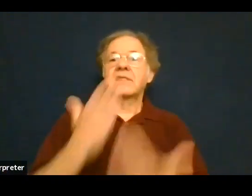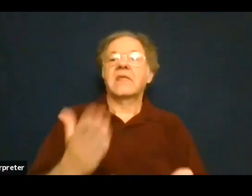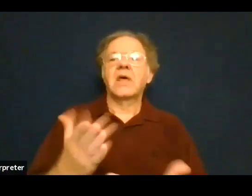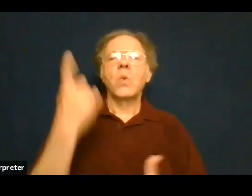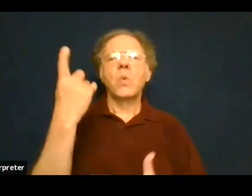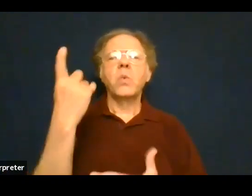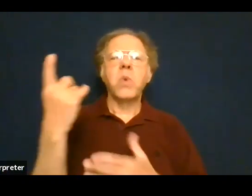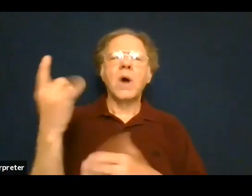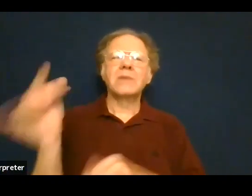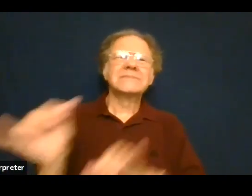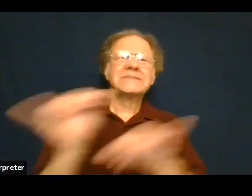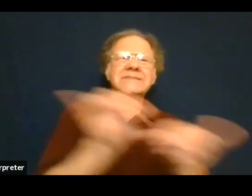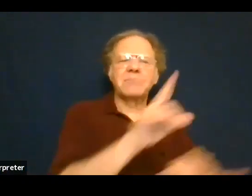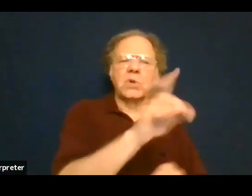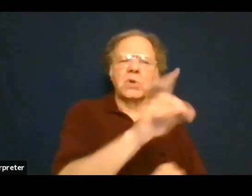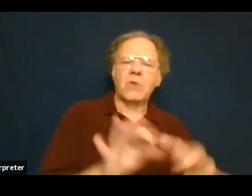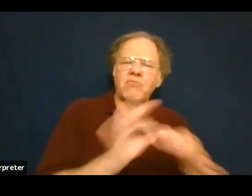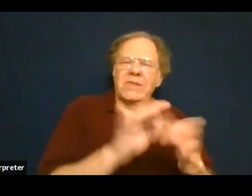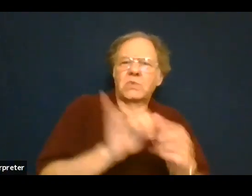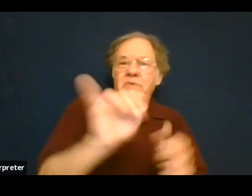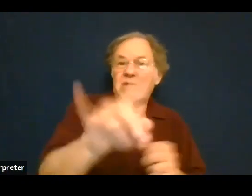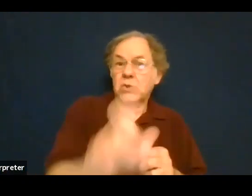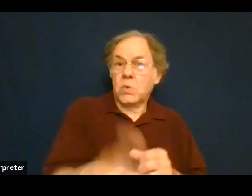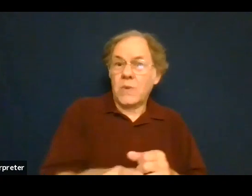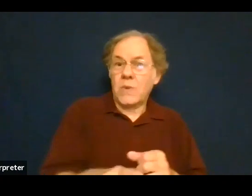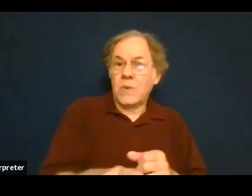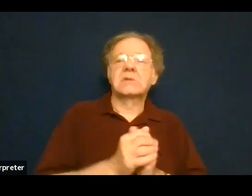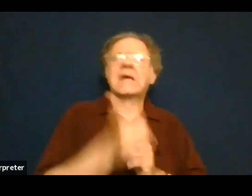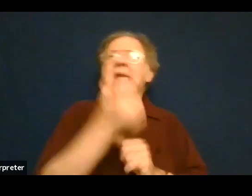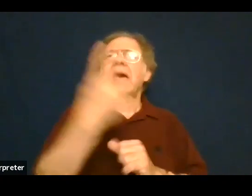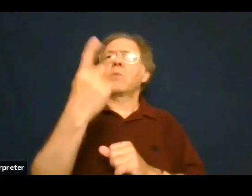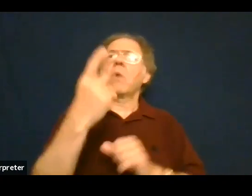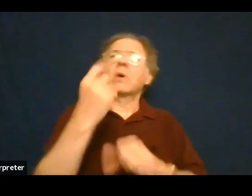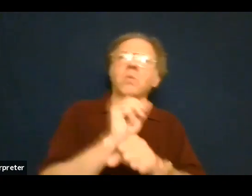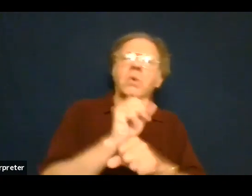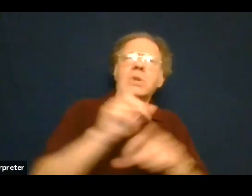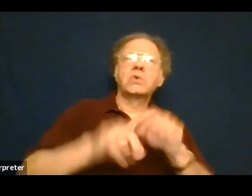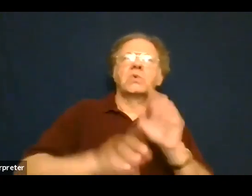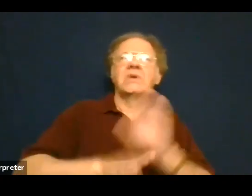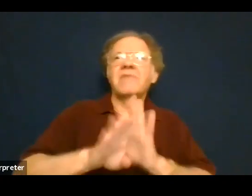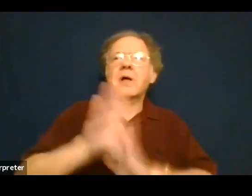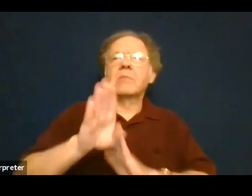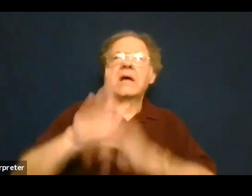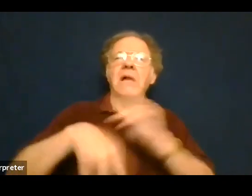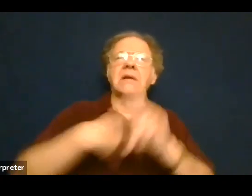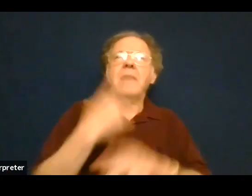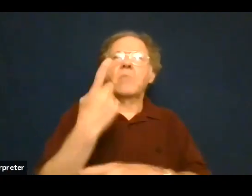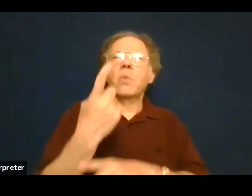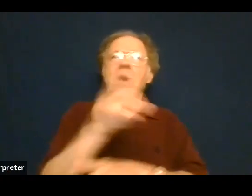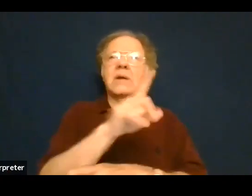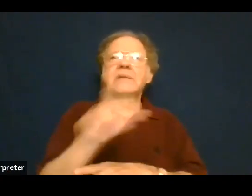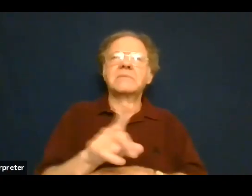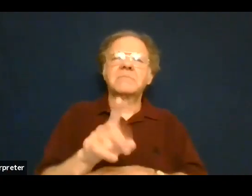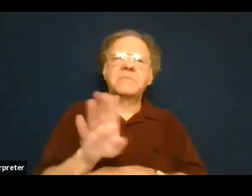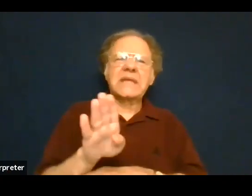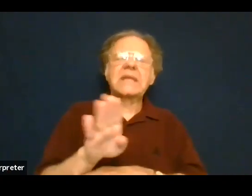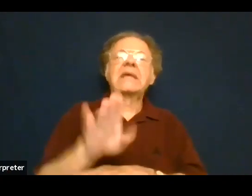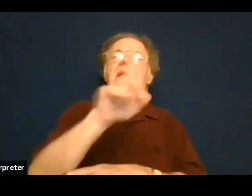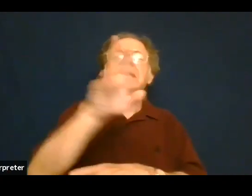which is, is there anyone working to develop a type 1B zebrafish model, or, perhaps, any model on a wider--